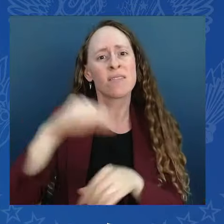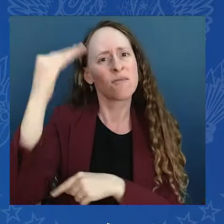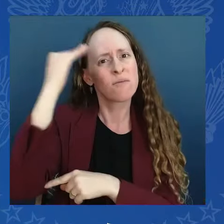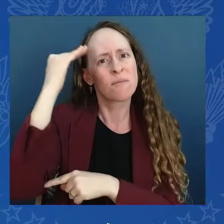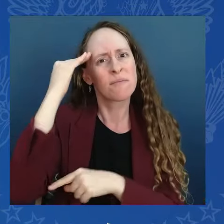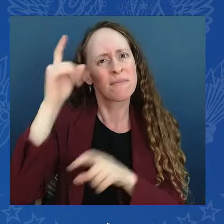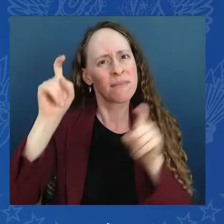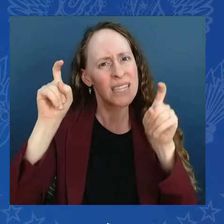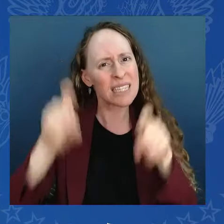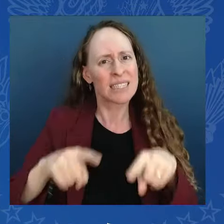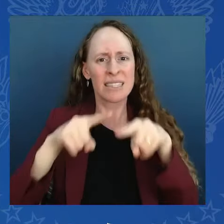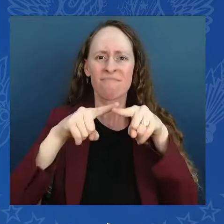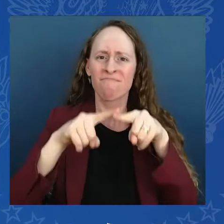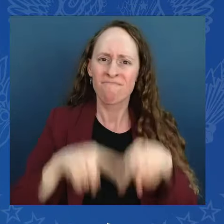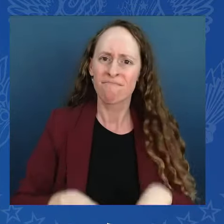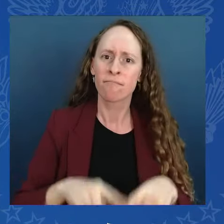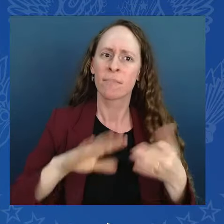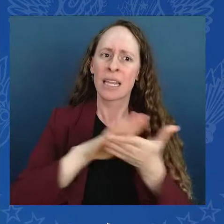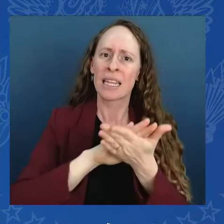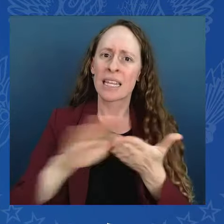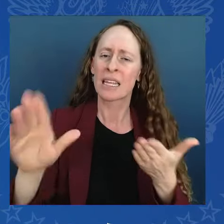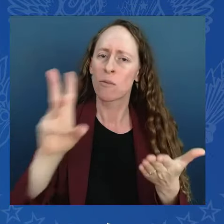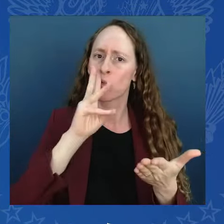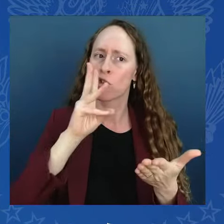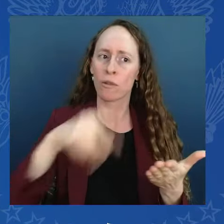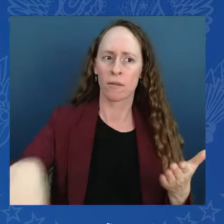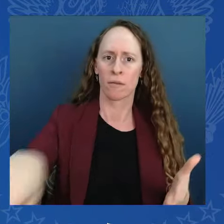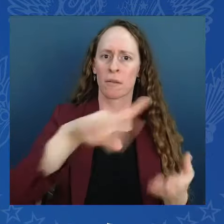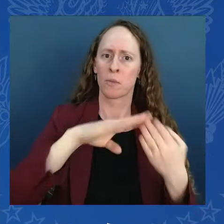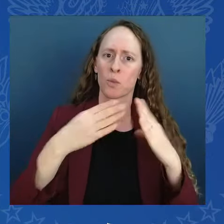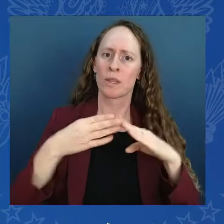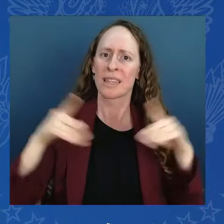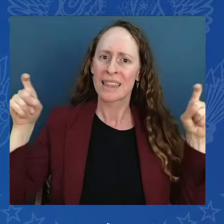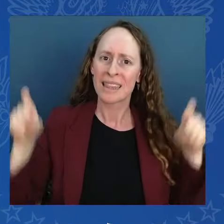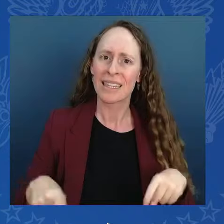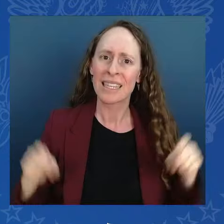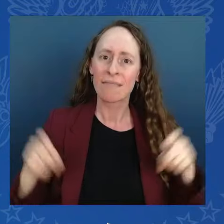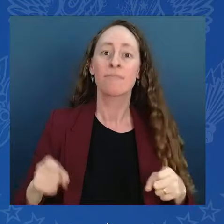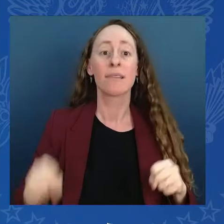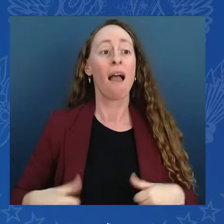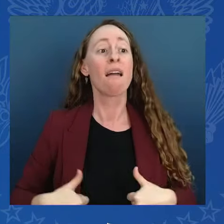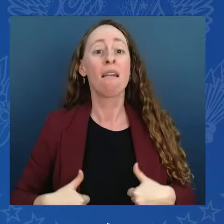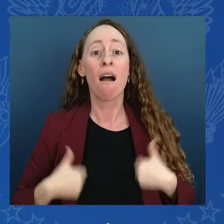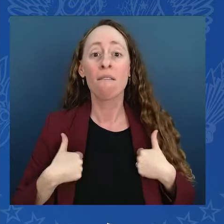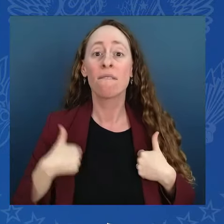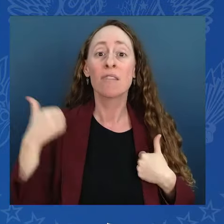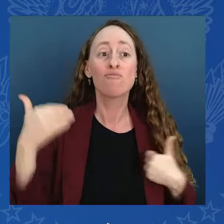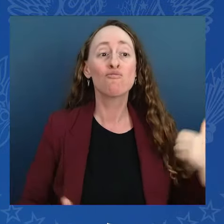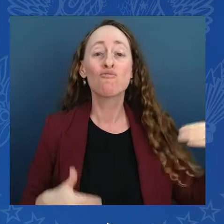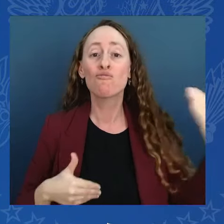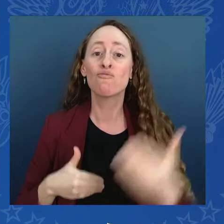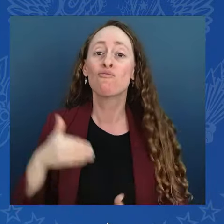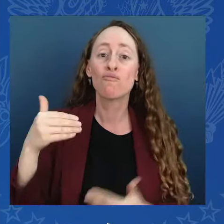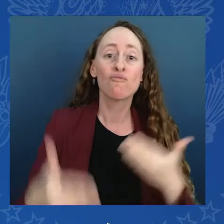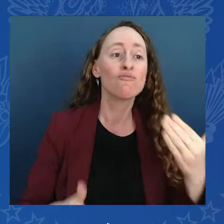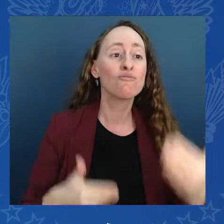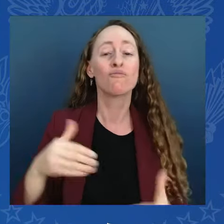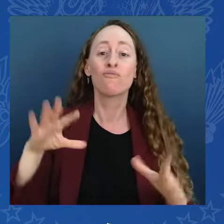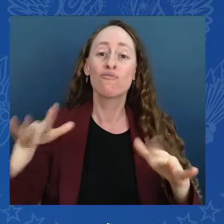to enhance our economic growth, to basic human dignity. That's why we've already replaced 367,000